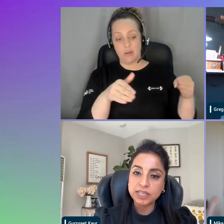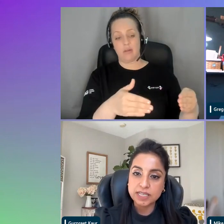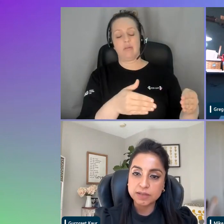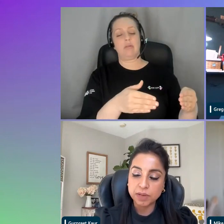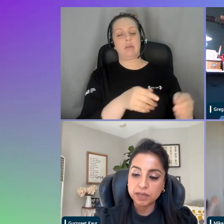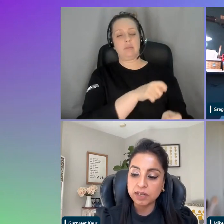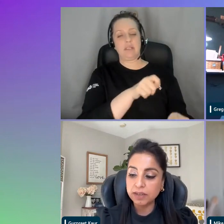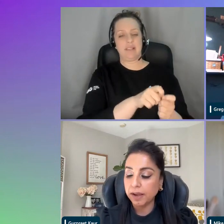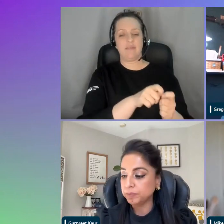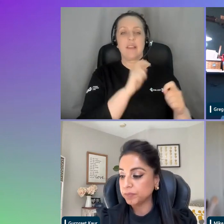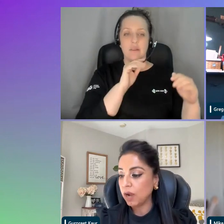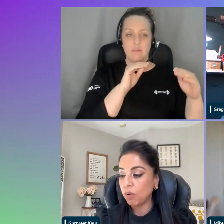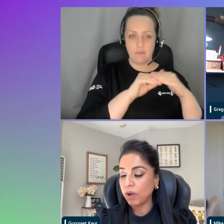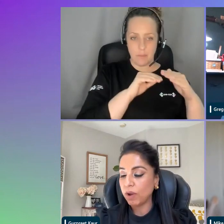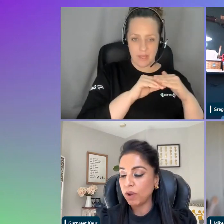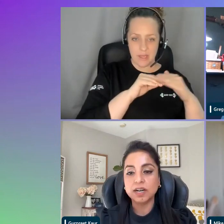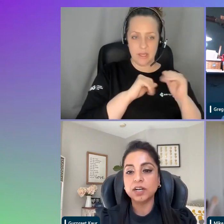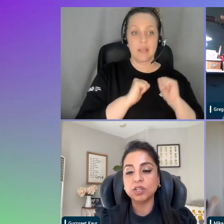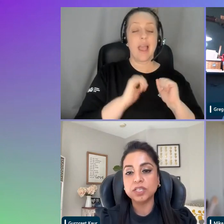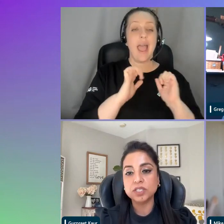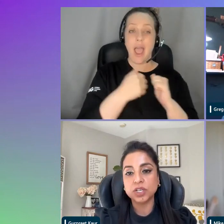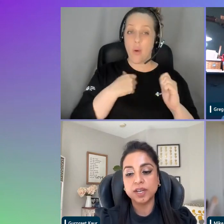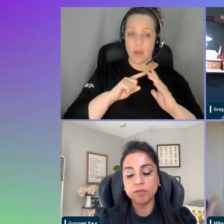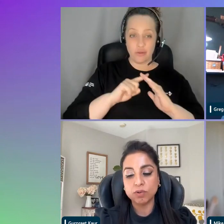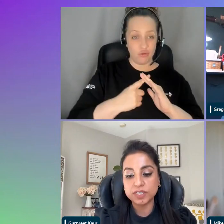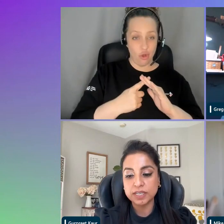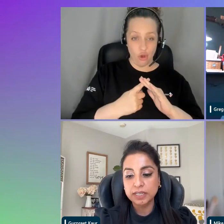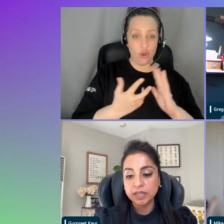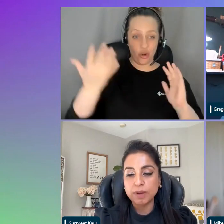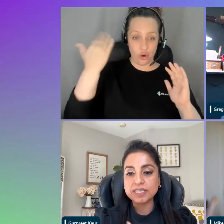on accessibility. Um, how I got started on this journey was my